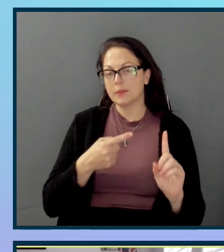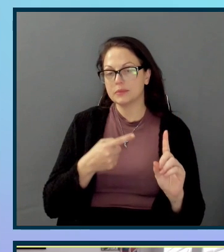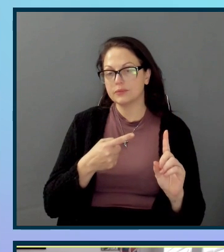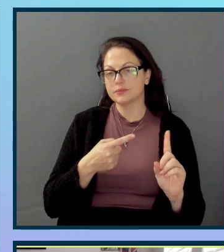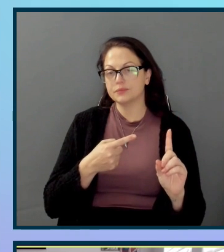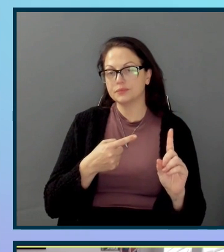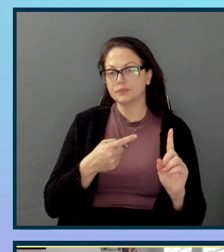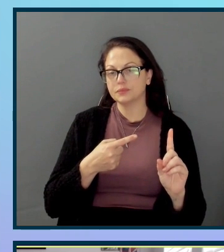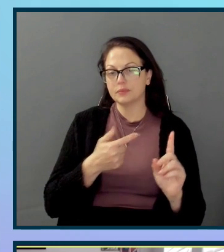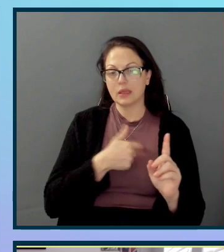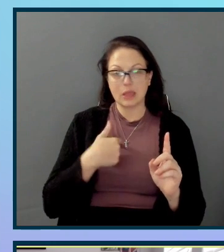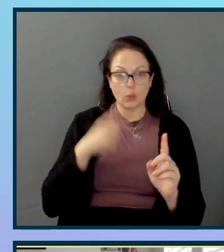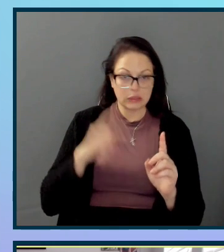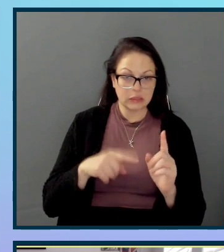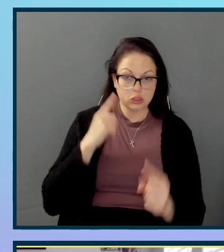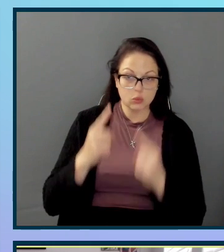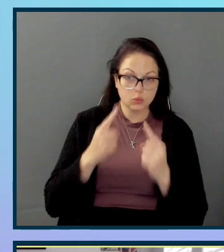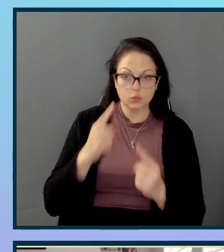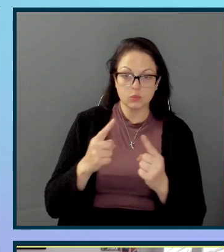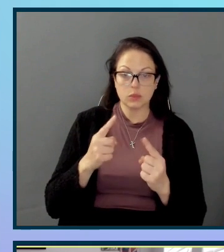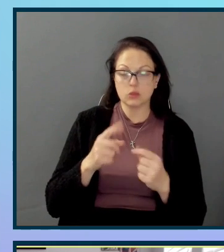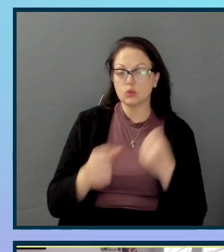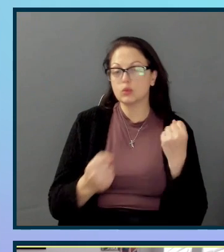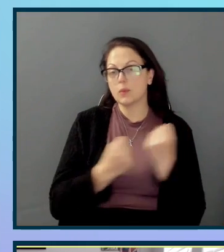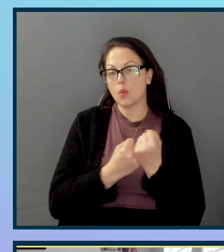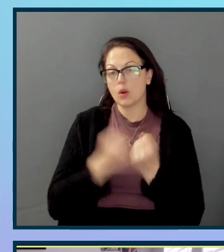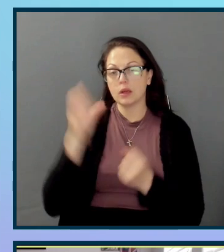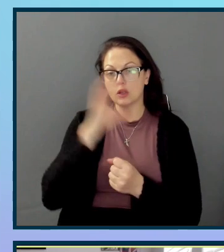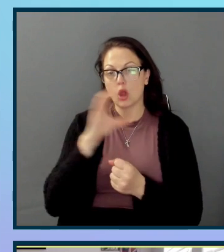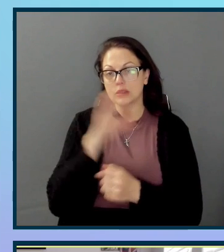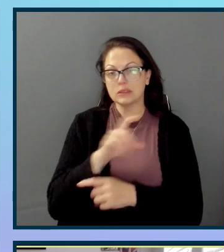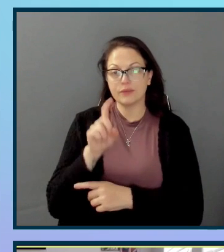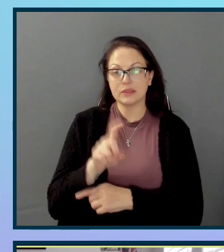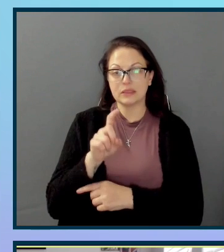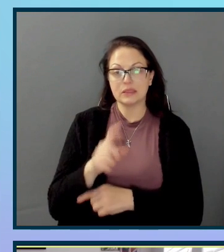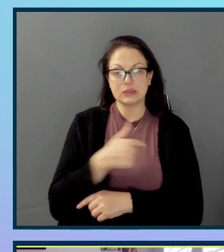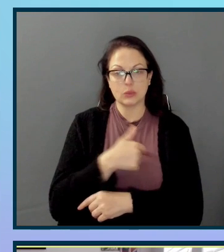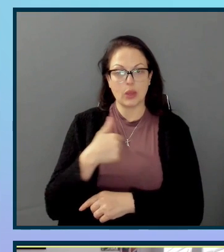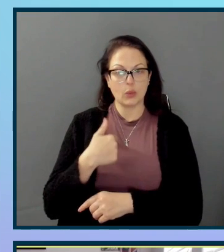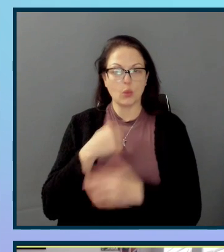that we need to be considering in order to support cognitive needs when we're designing, when we're developing?